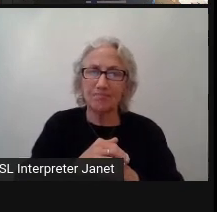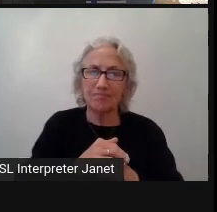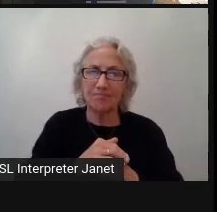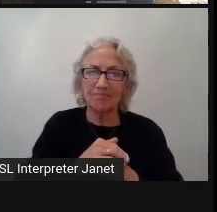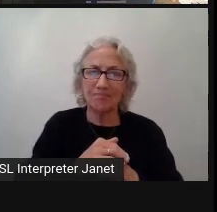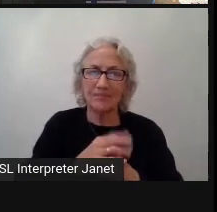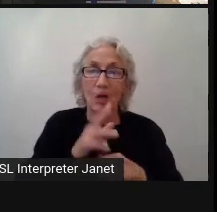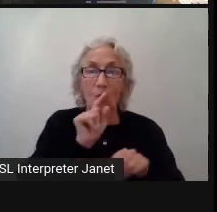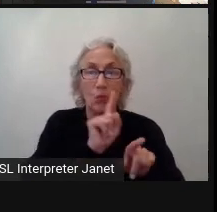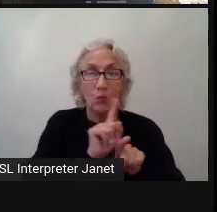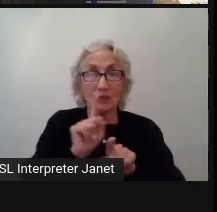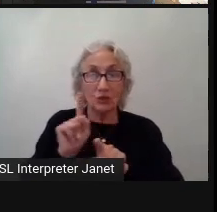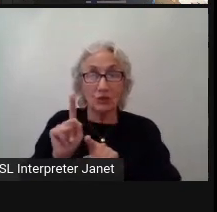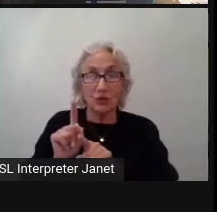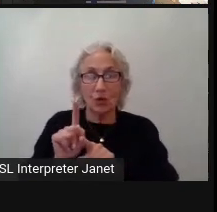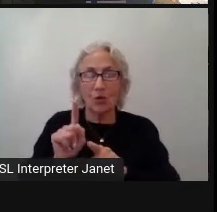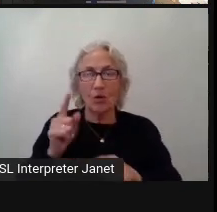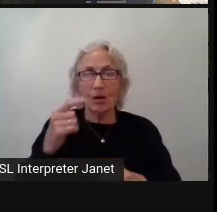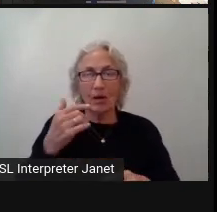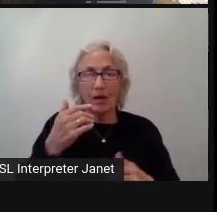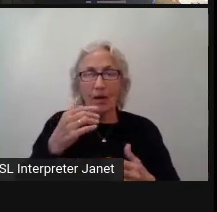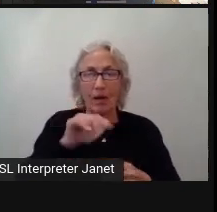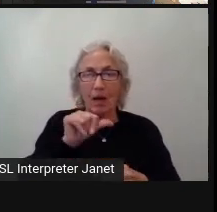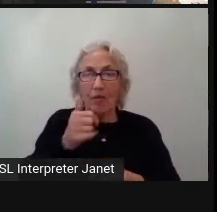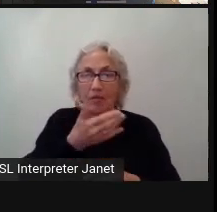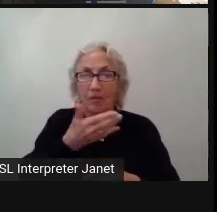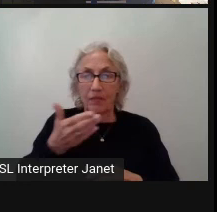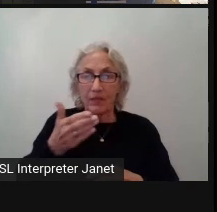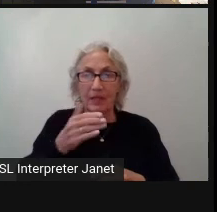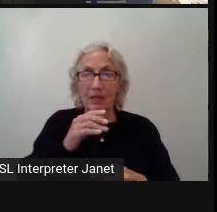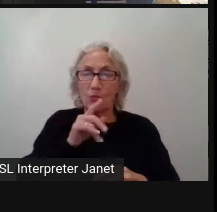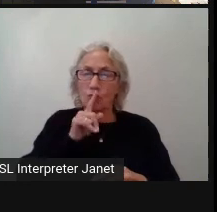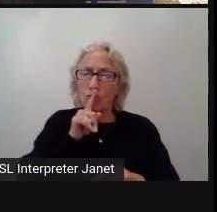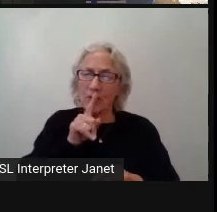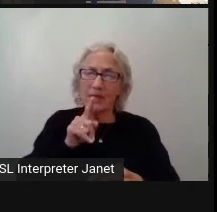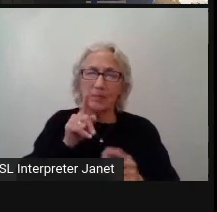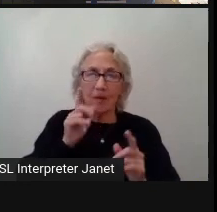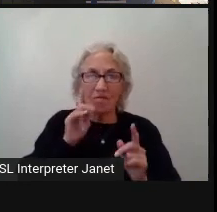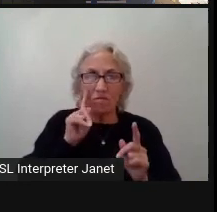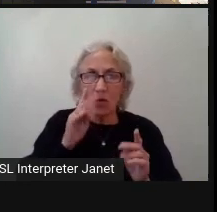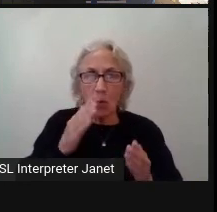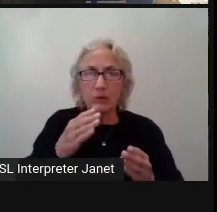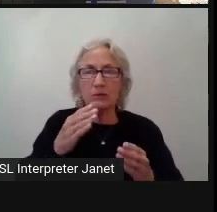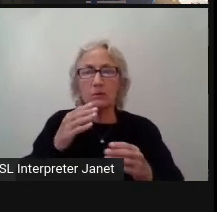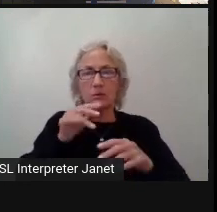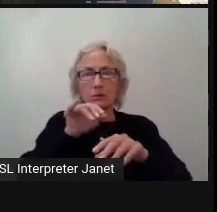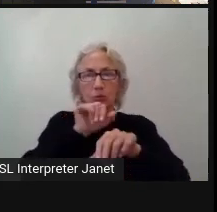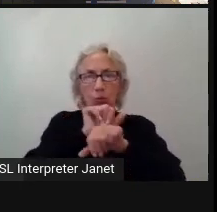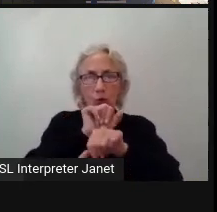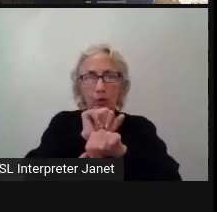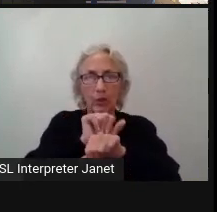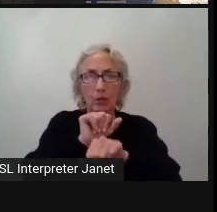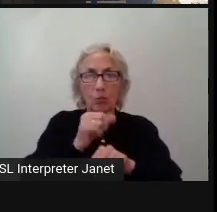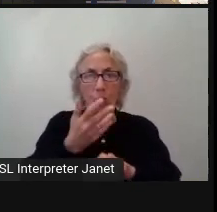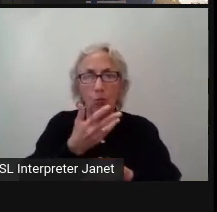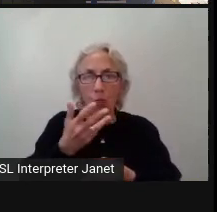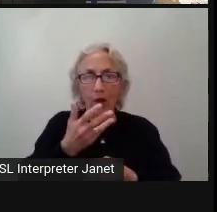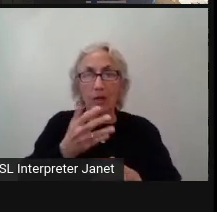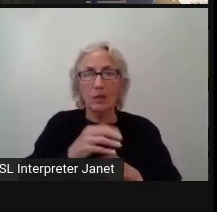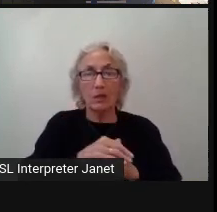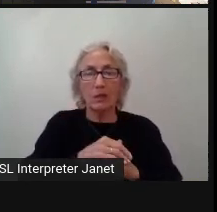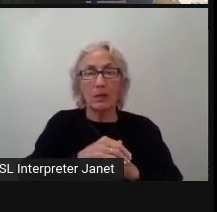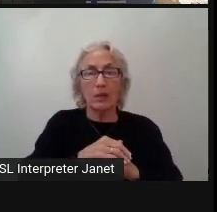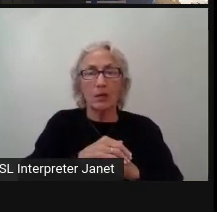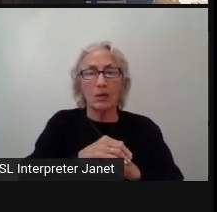Also, another thing we have accomplished in Joomla 4